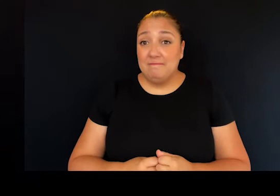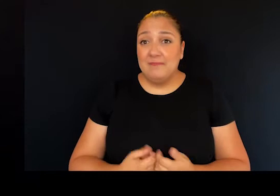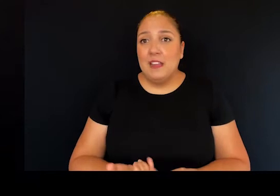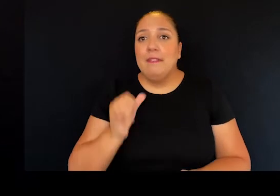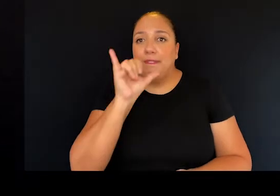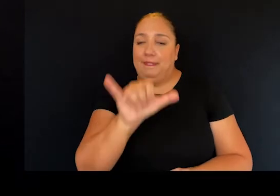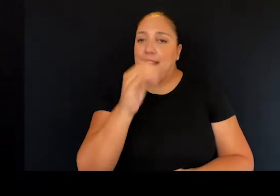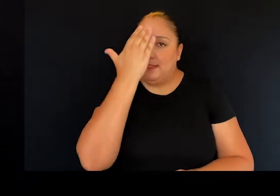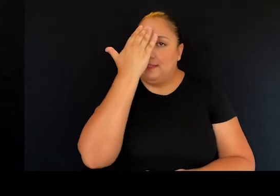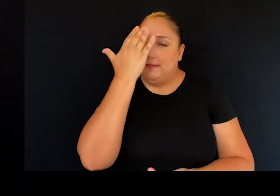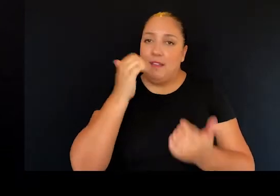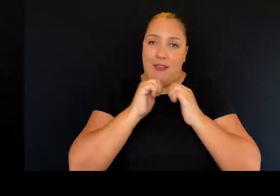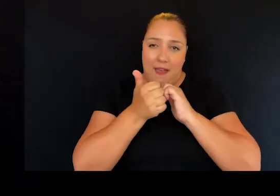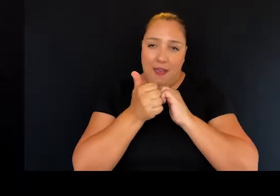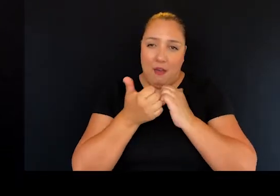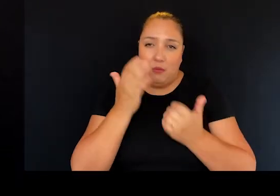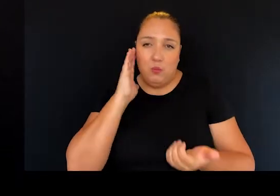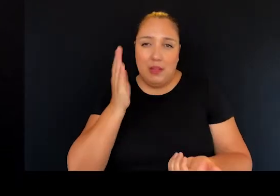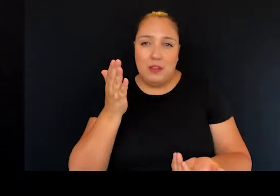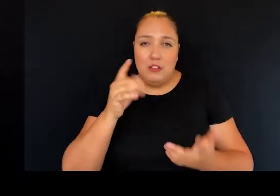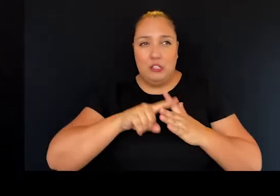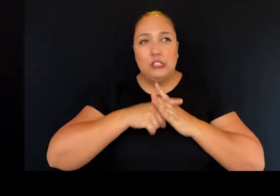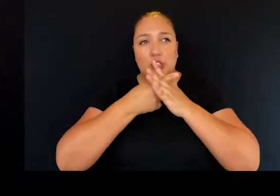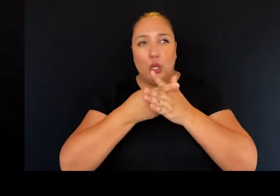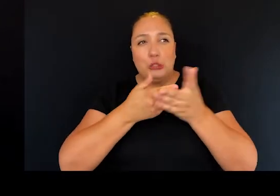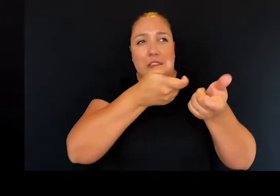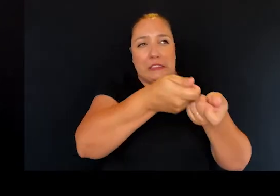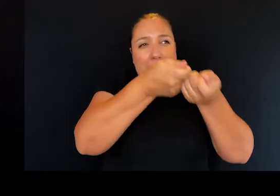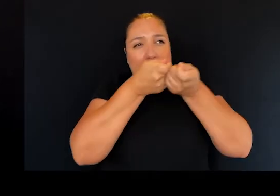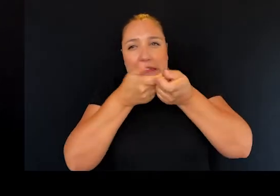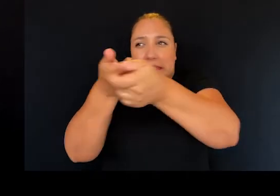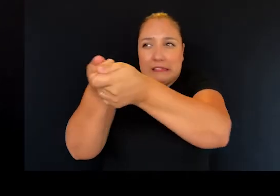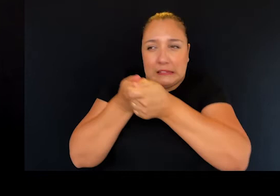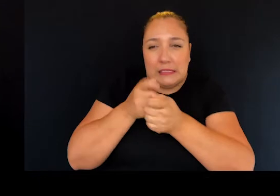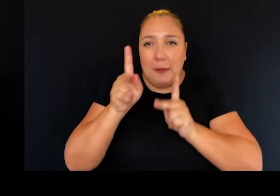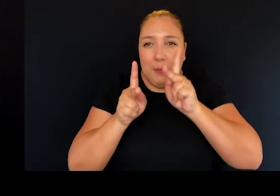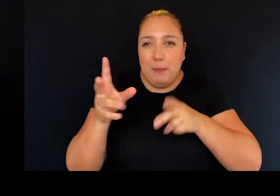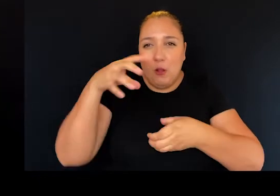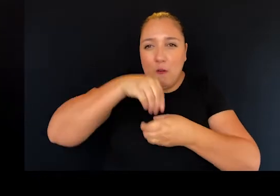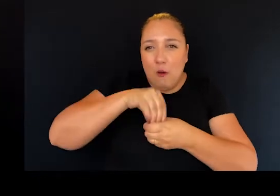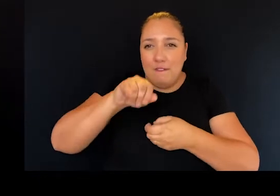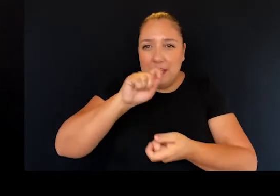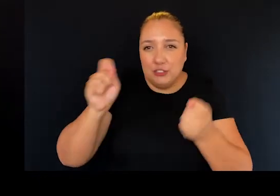to get folks involved with the change. Nancy, you bring up two really good points.